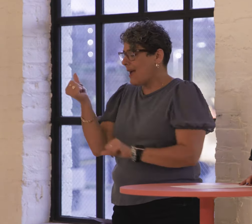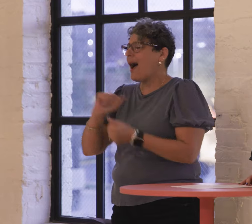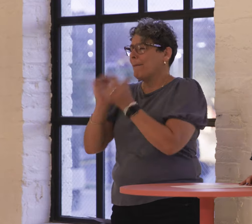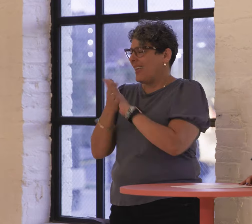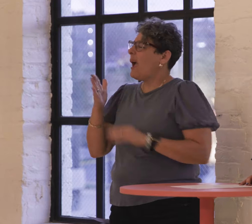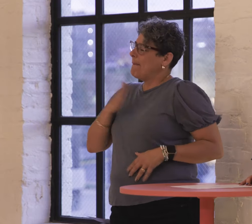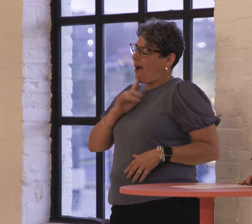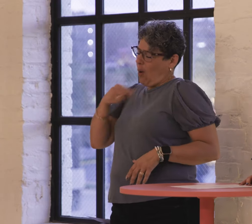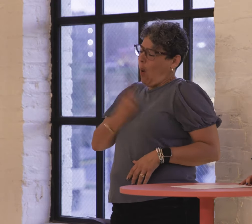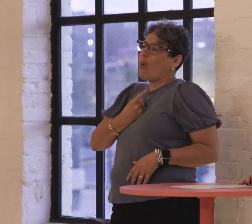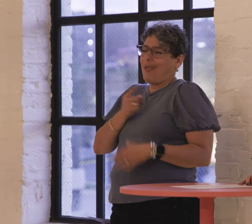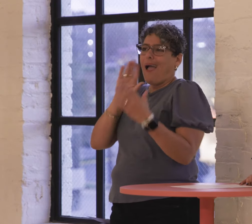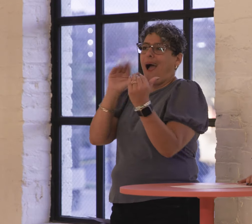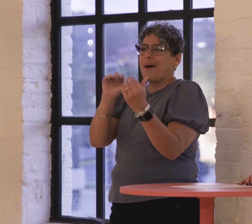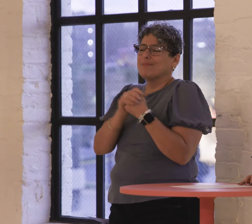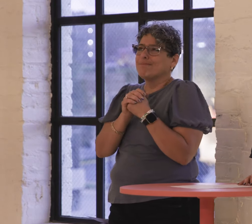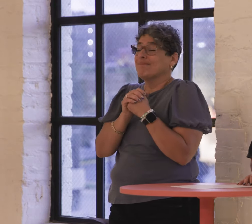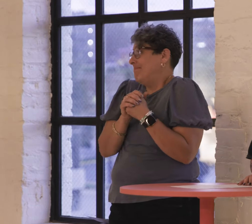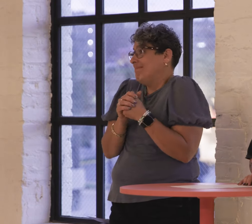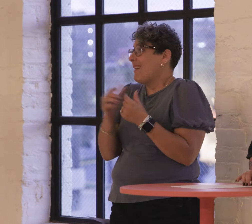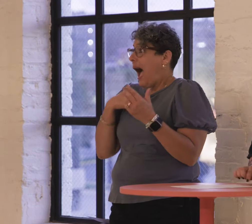I had attempted a few times before, all of them failed.